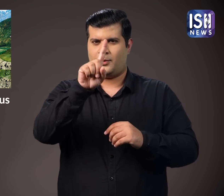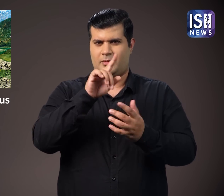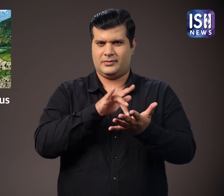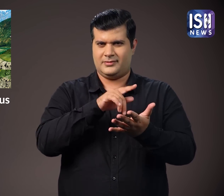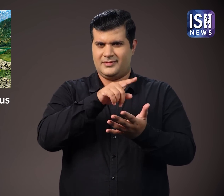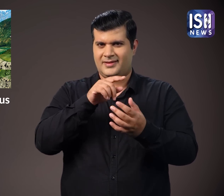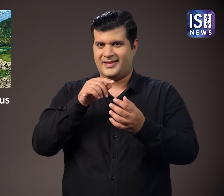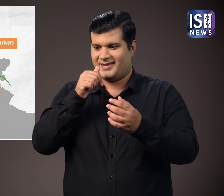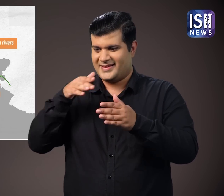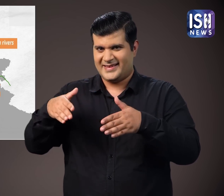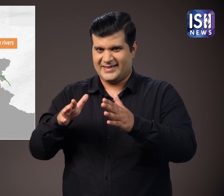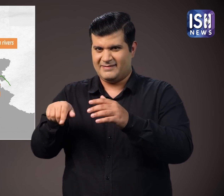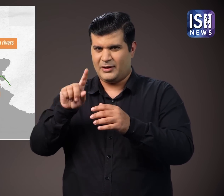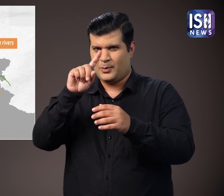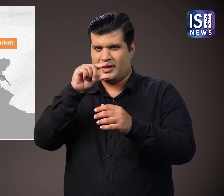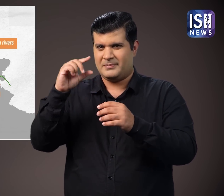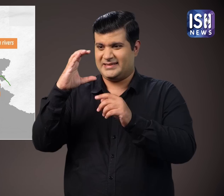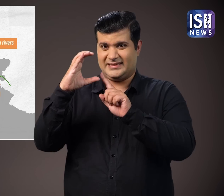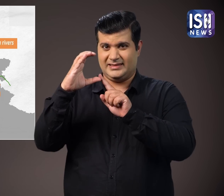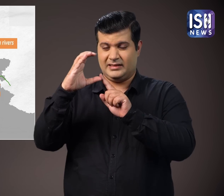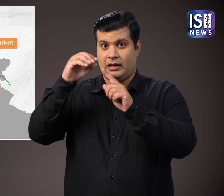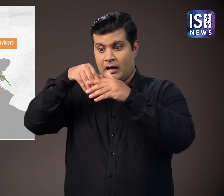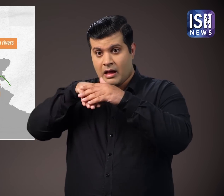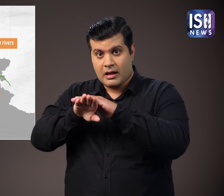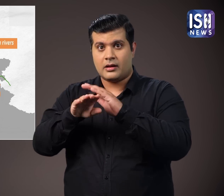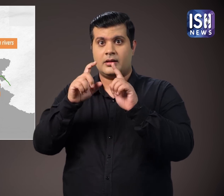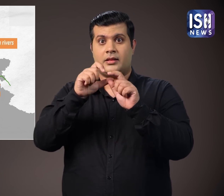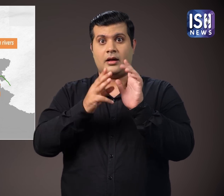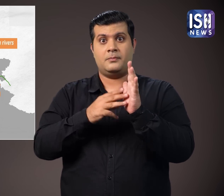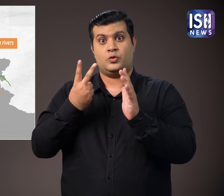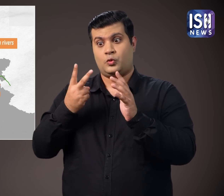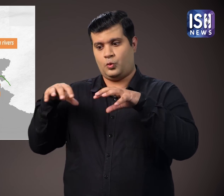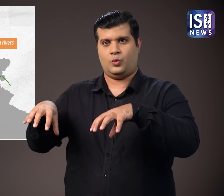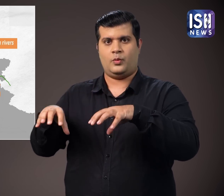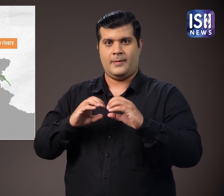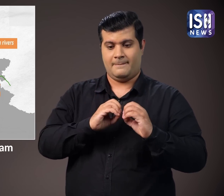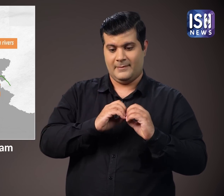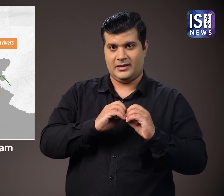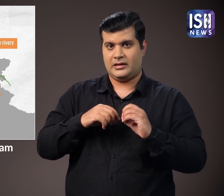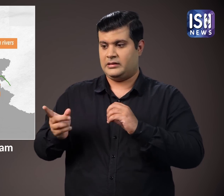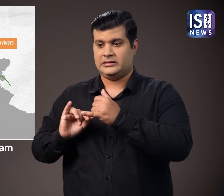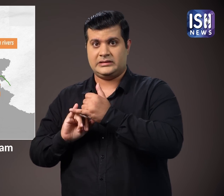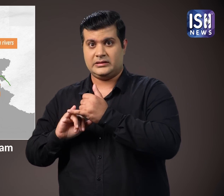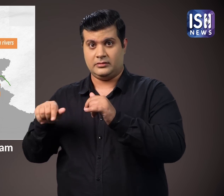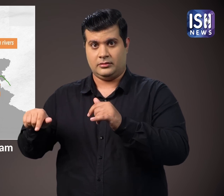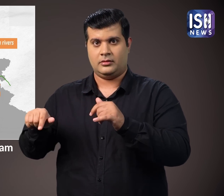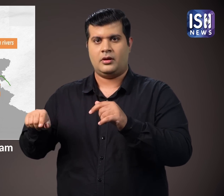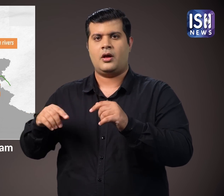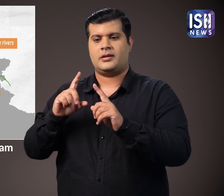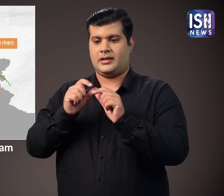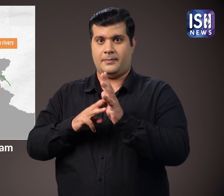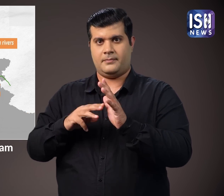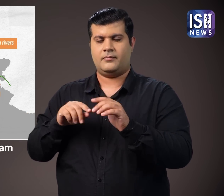On Chenab river, there are two dams - Baglihar dam and Salal dam.